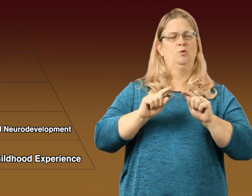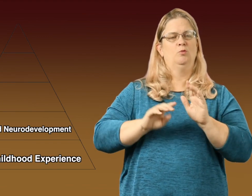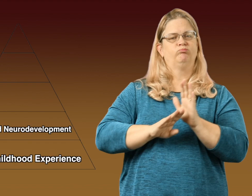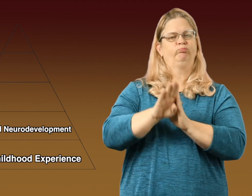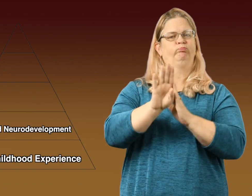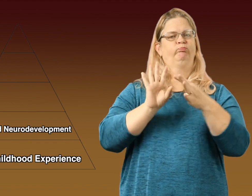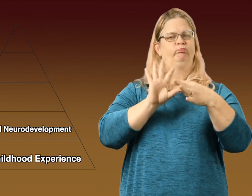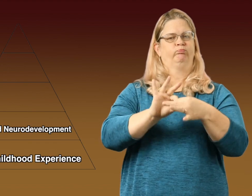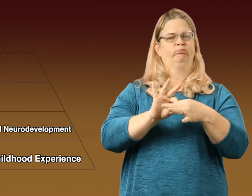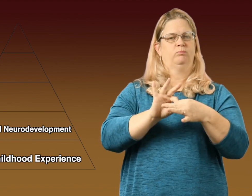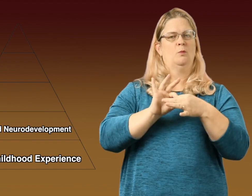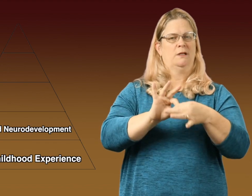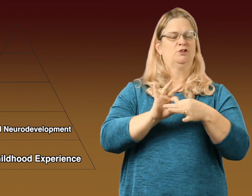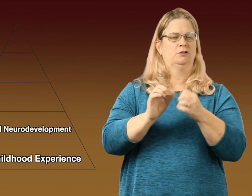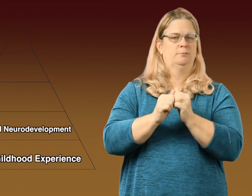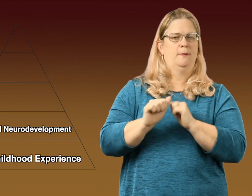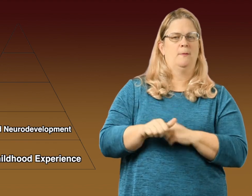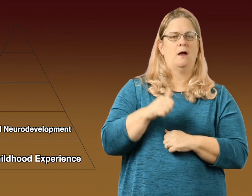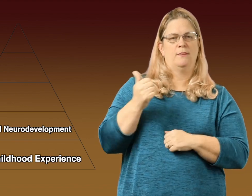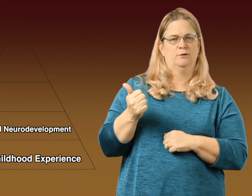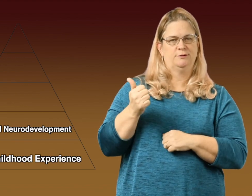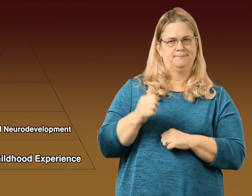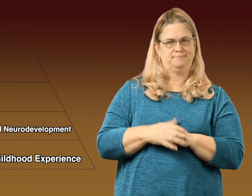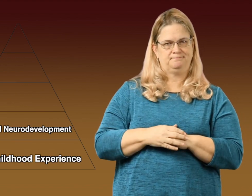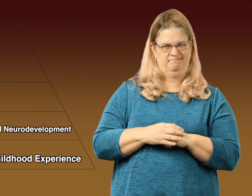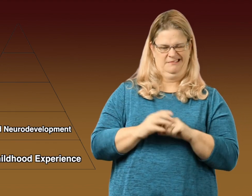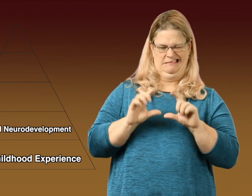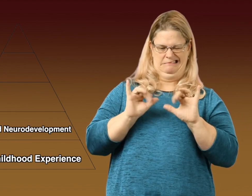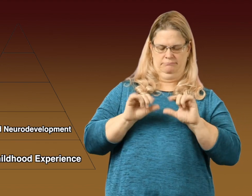sexual behavior, and the ability to form relationships with others.